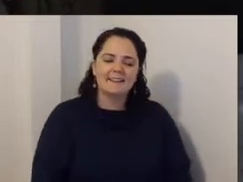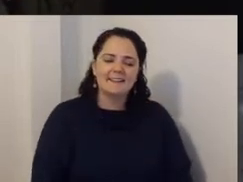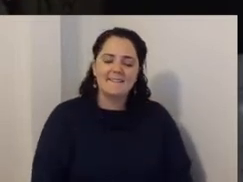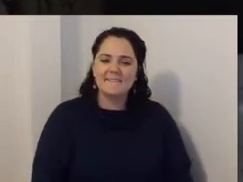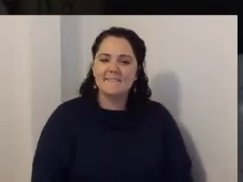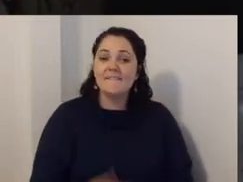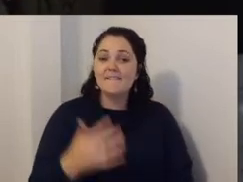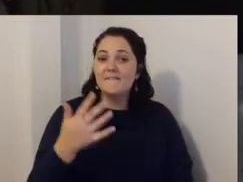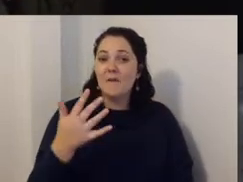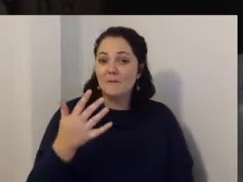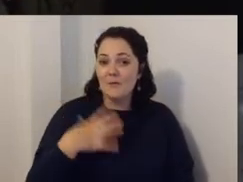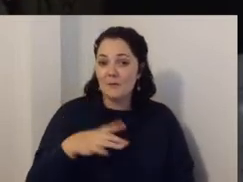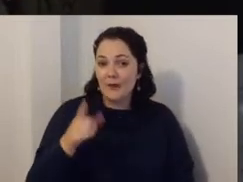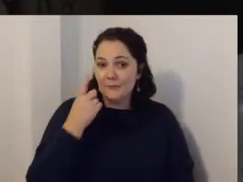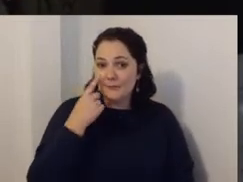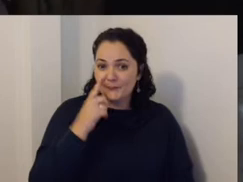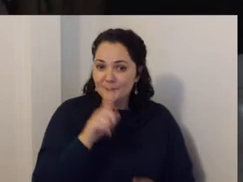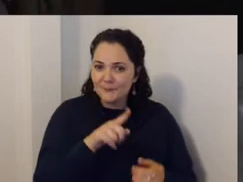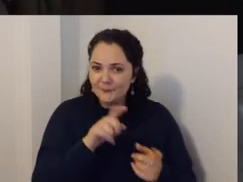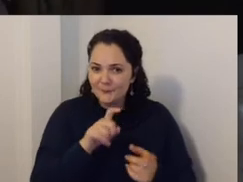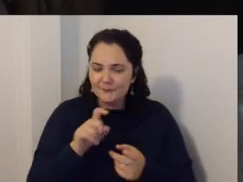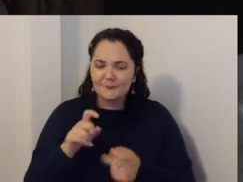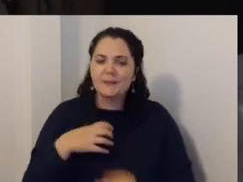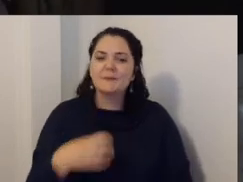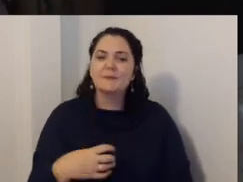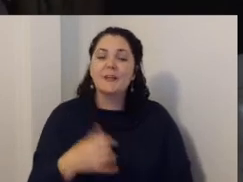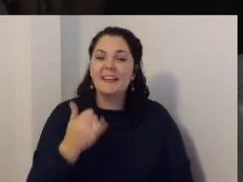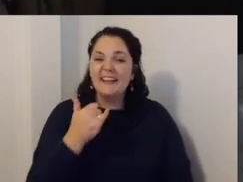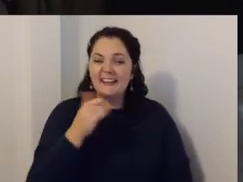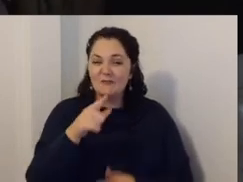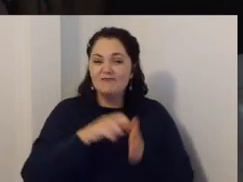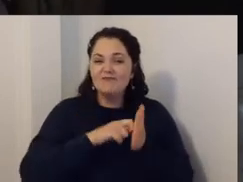pull some of the highlights out. Now if your eraser starts to get gunked up or gummed up,